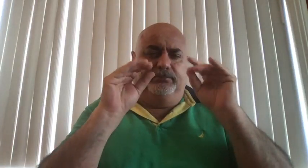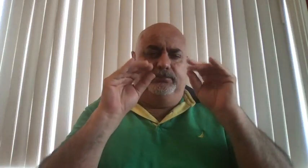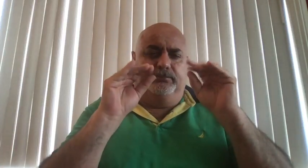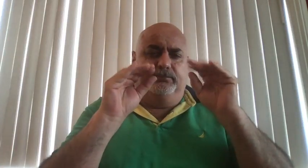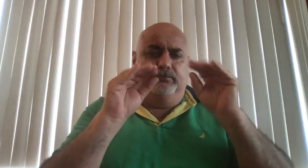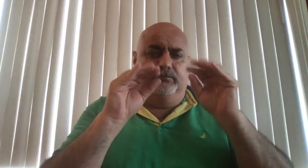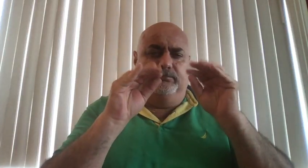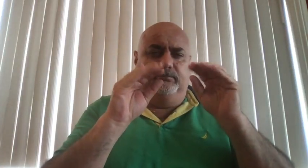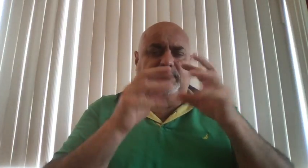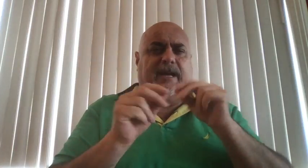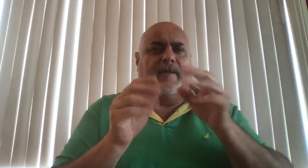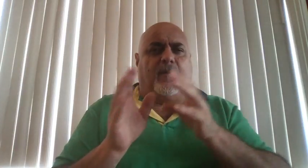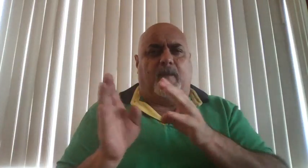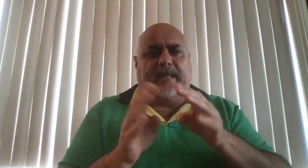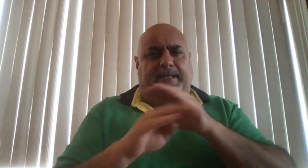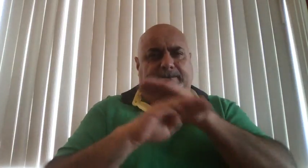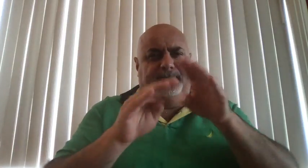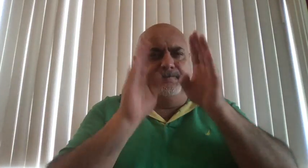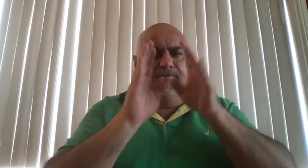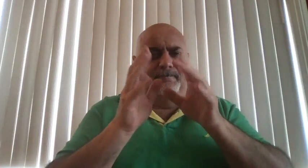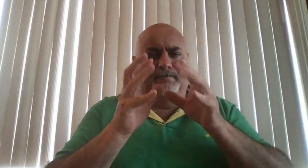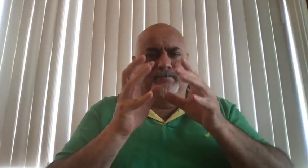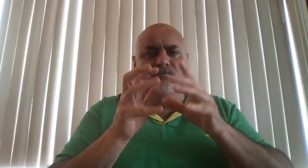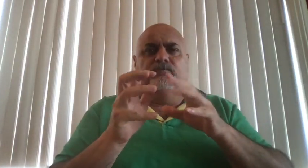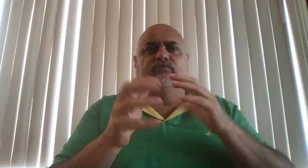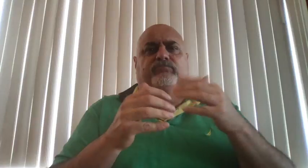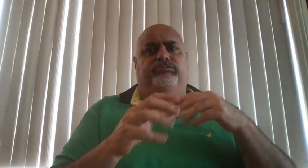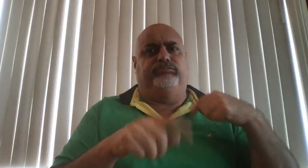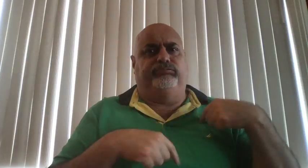To identify accordingly, arrange it appropriately. An it's been a